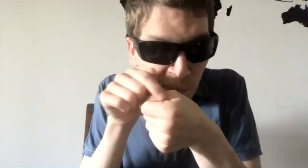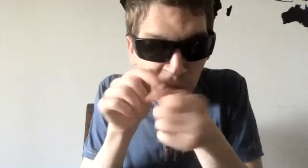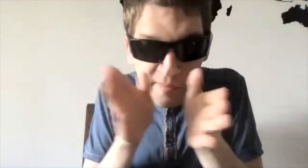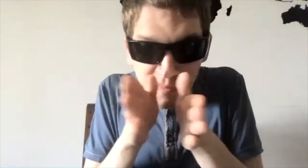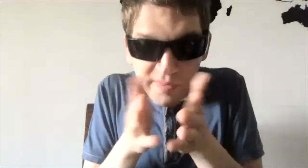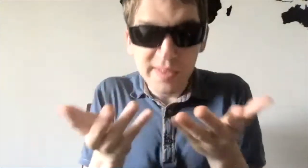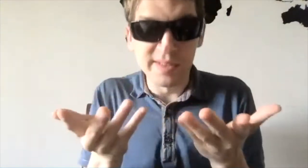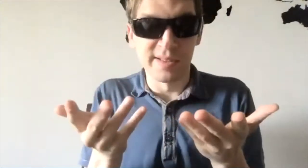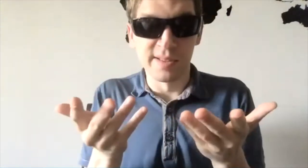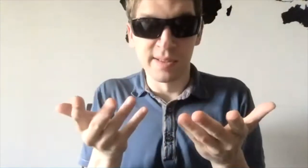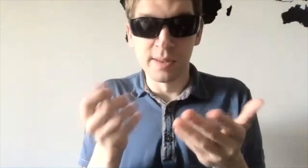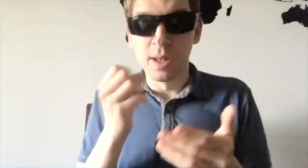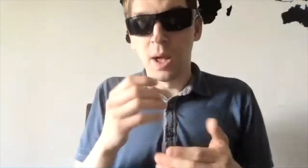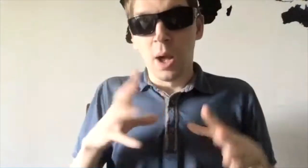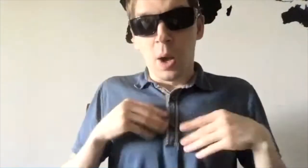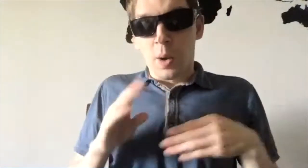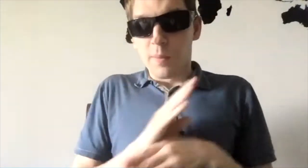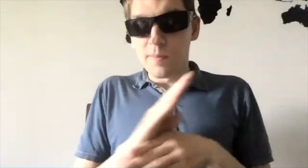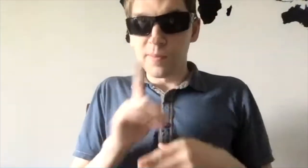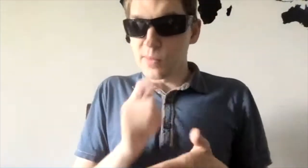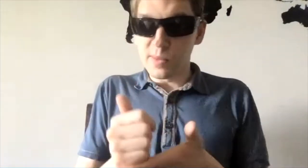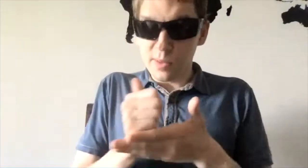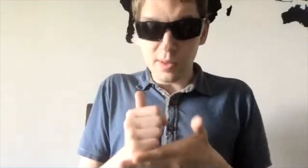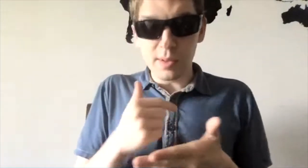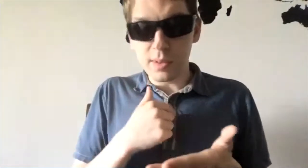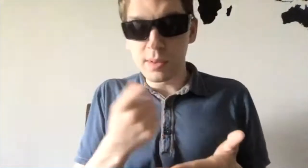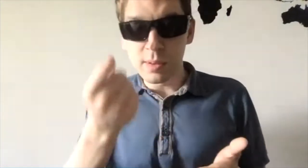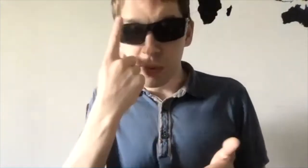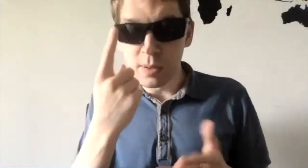They think, "Oh it's just us, the Deafblind community that's all that's for." No!